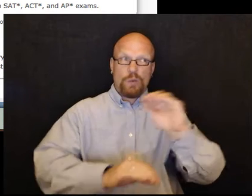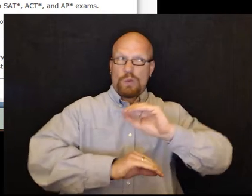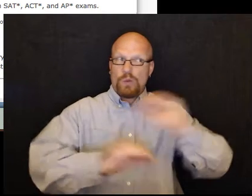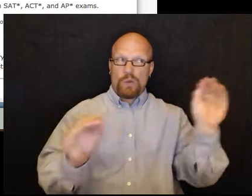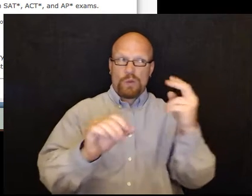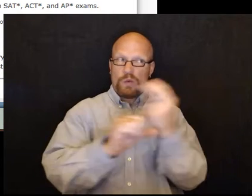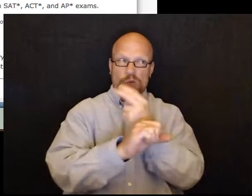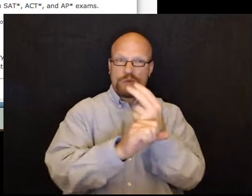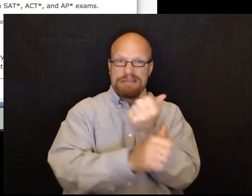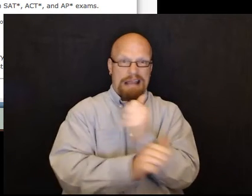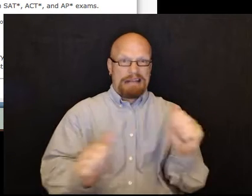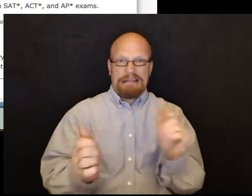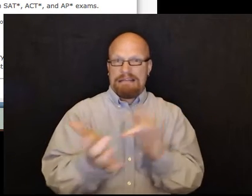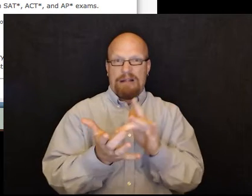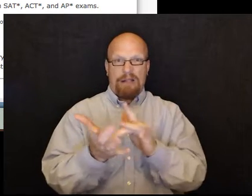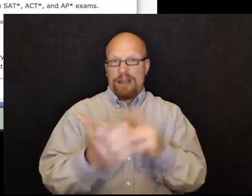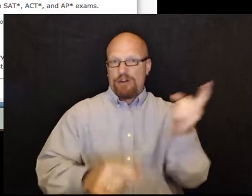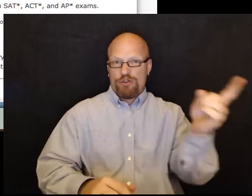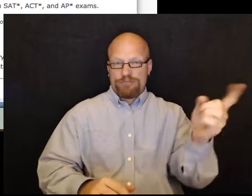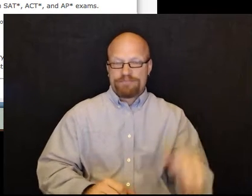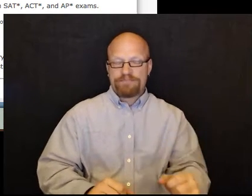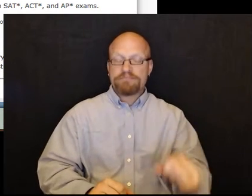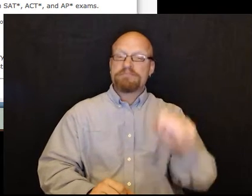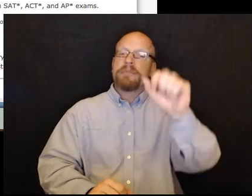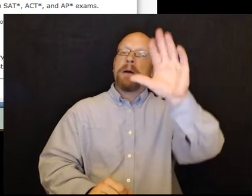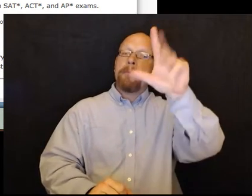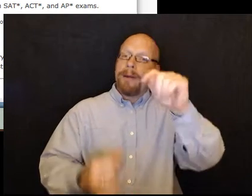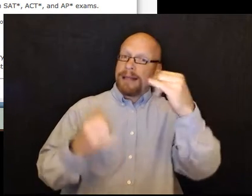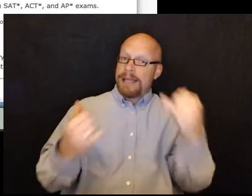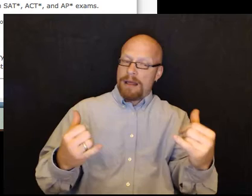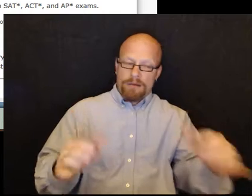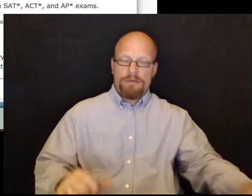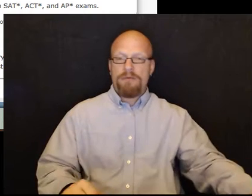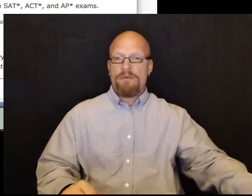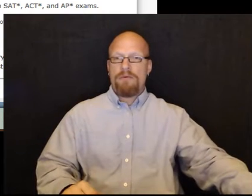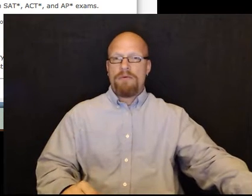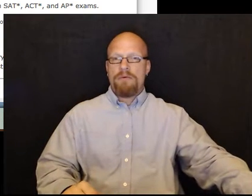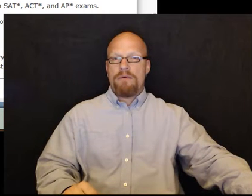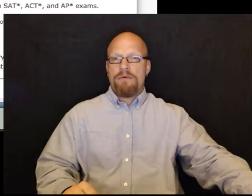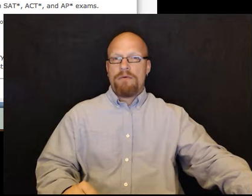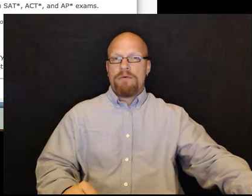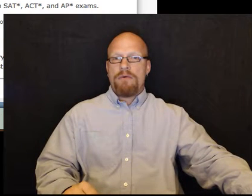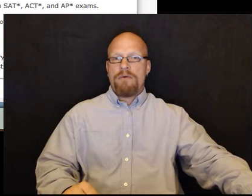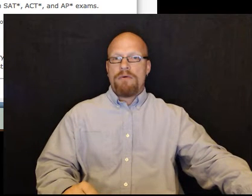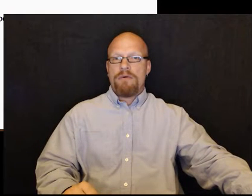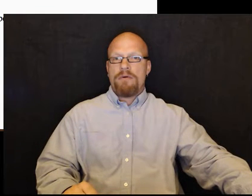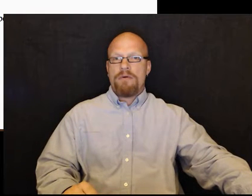you can use TI-30's in our math classes but I think at RIT there are no